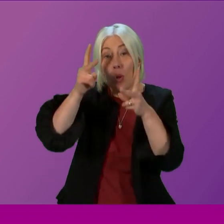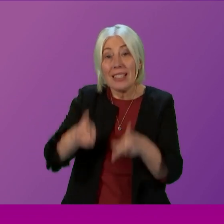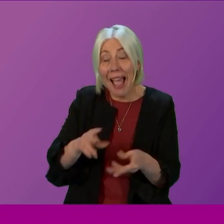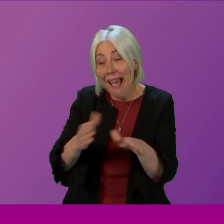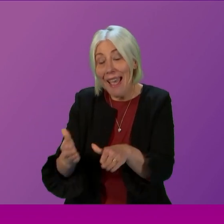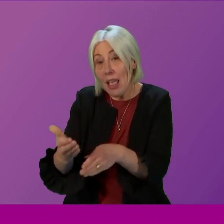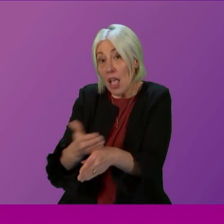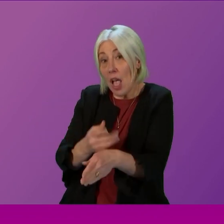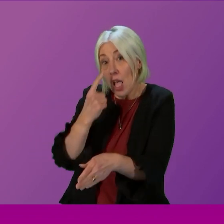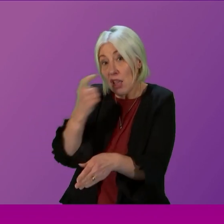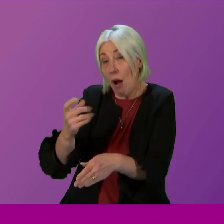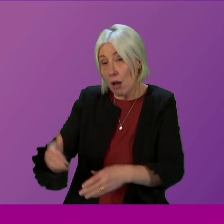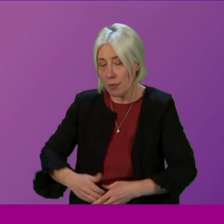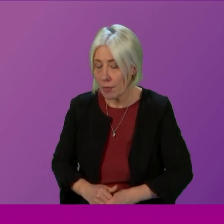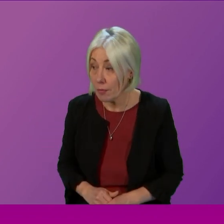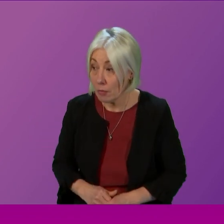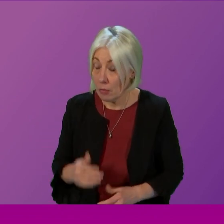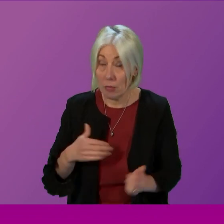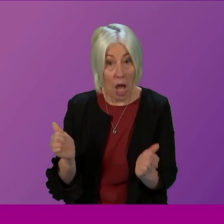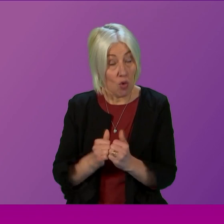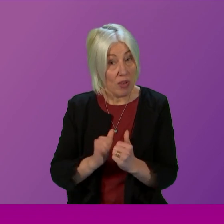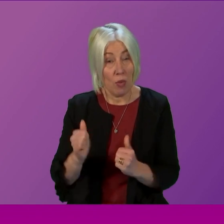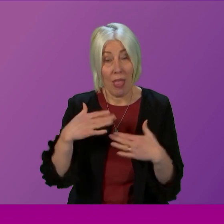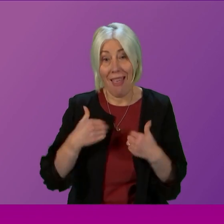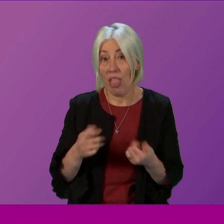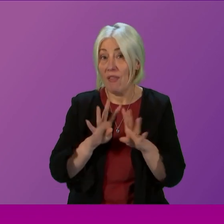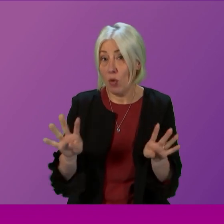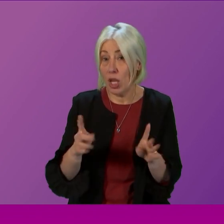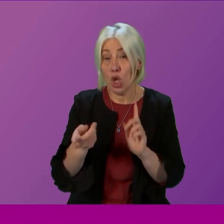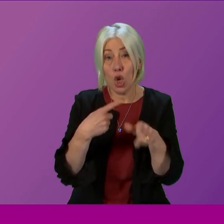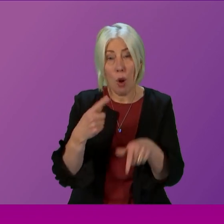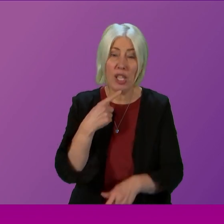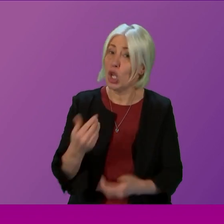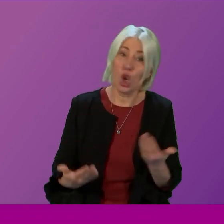I agree with those comments by the Health Foundation. Those are not new, or even recent,